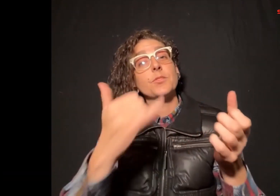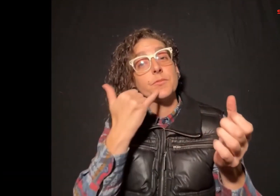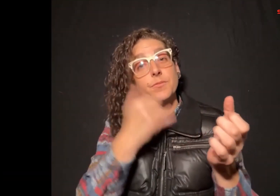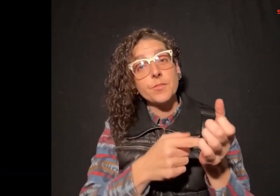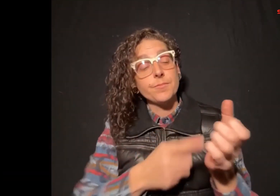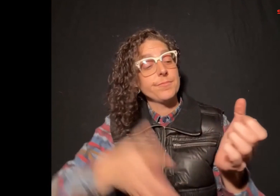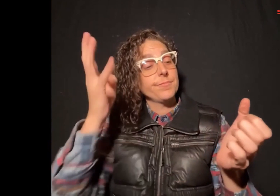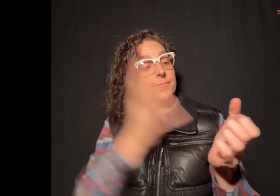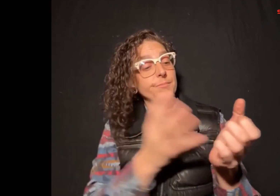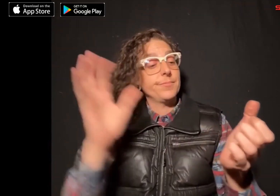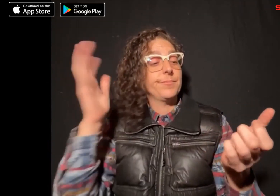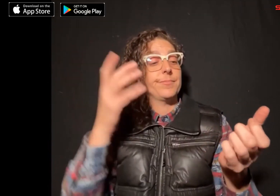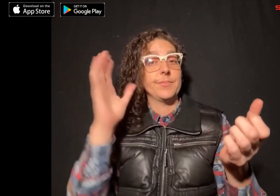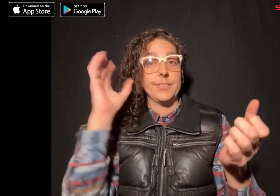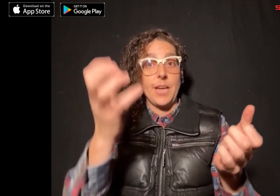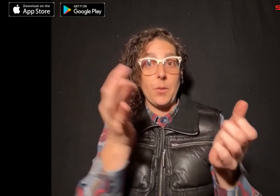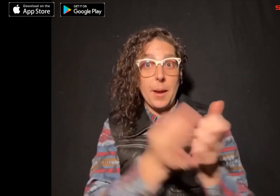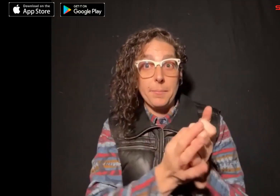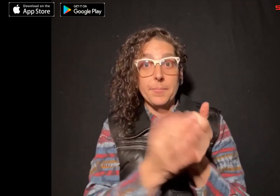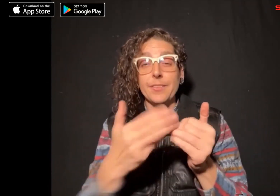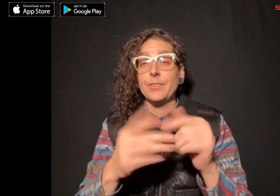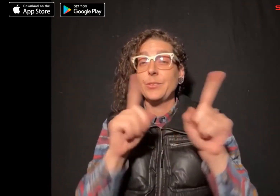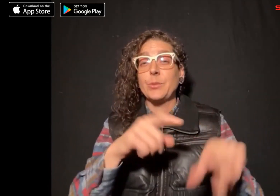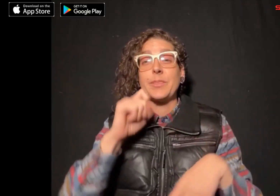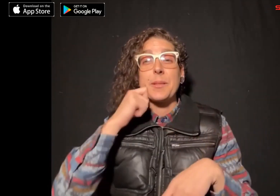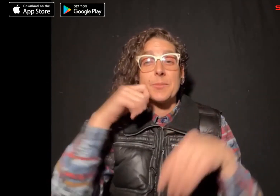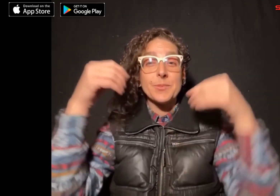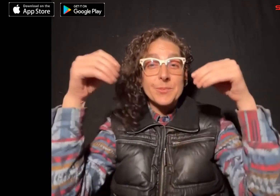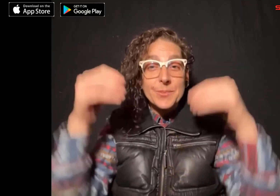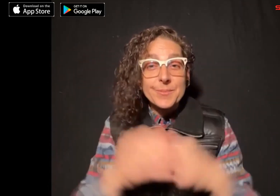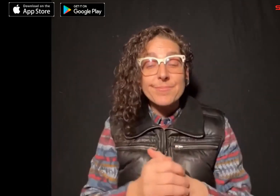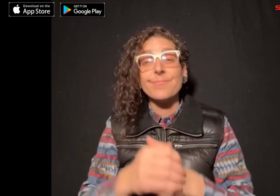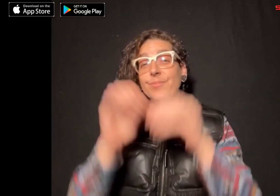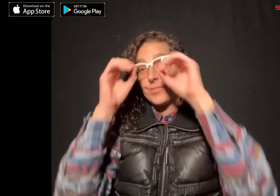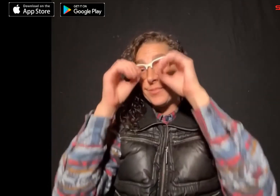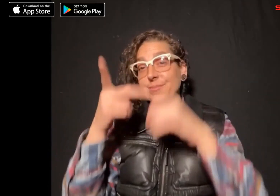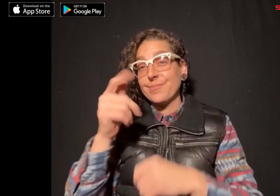download the Sign1News app by heading to the app store or Google play store on your smart